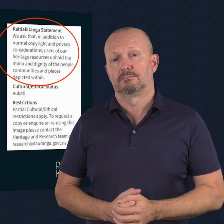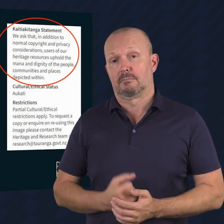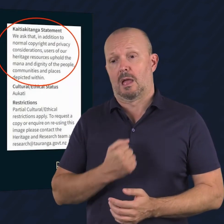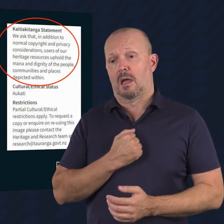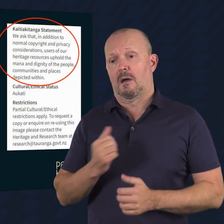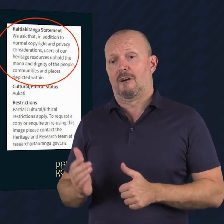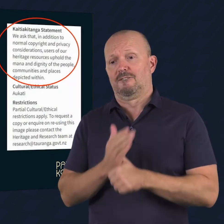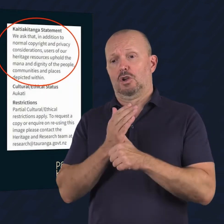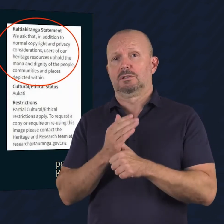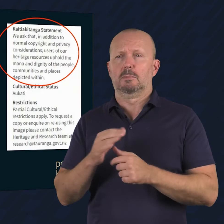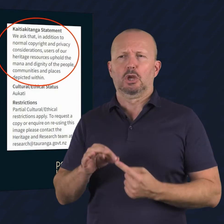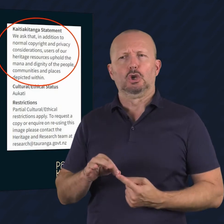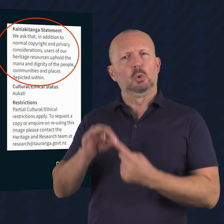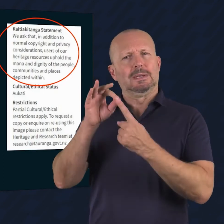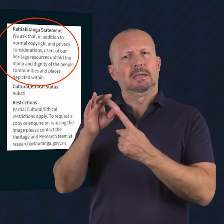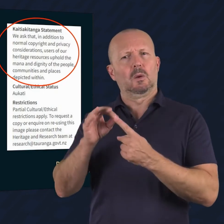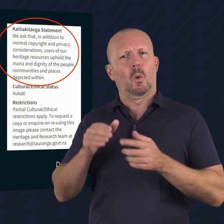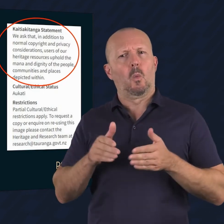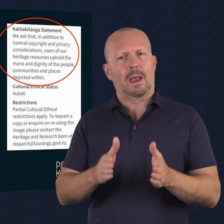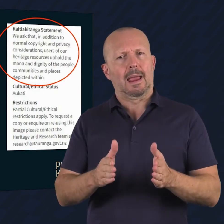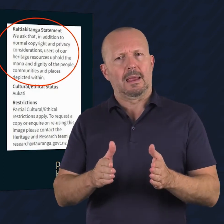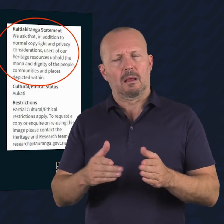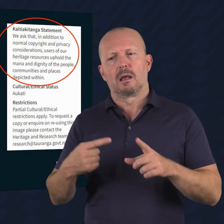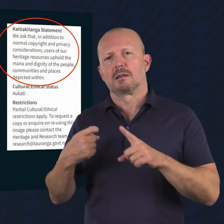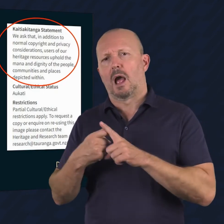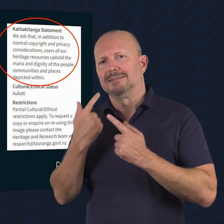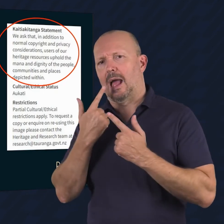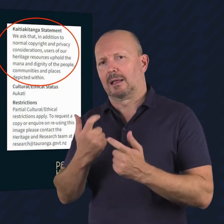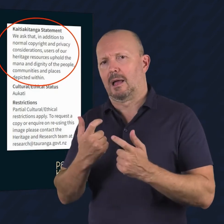Our first unique practice that we've introduced is Kaitiakitanga Statement.